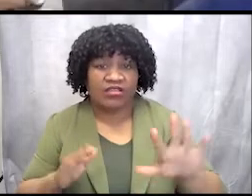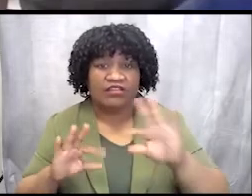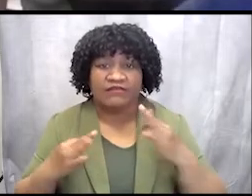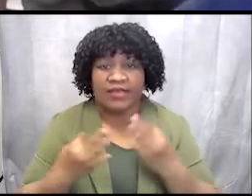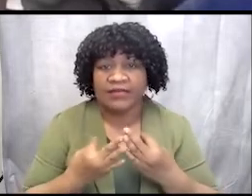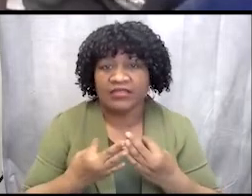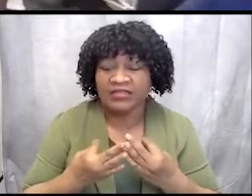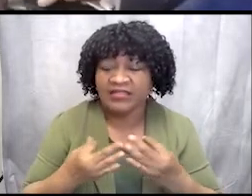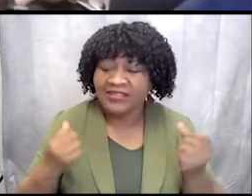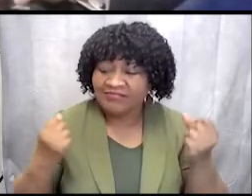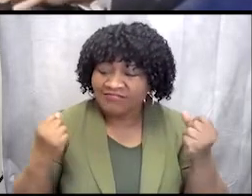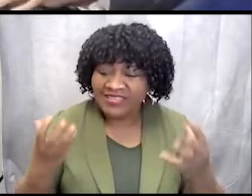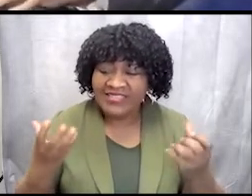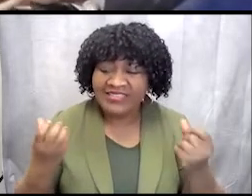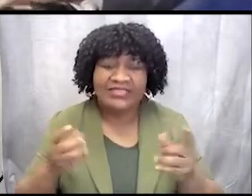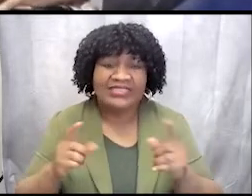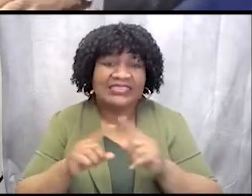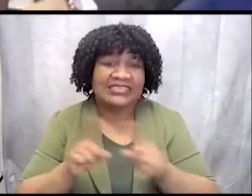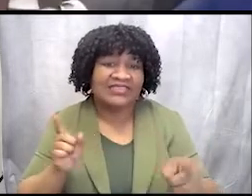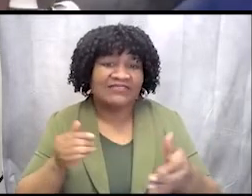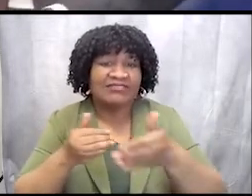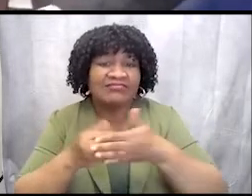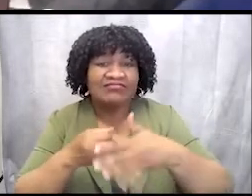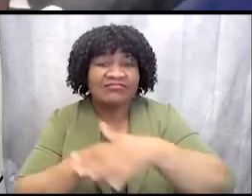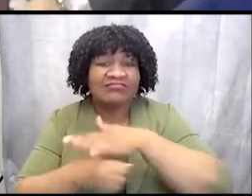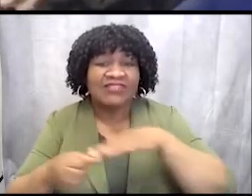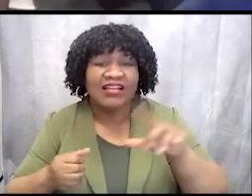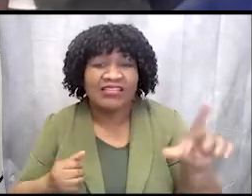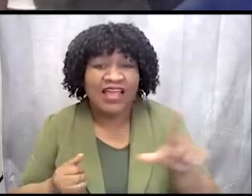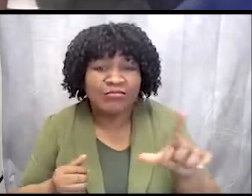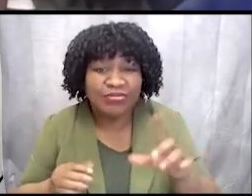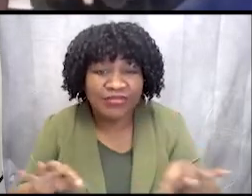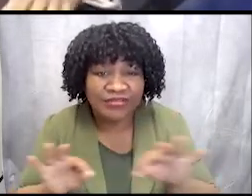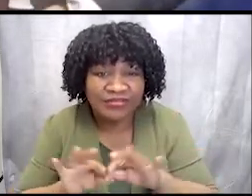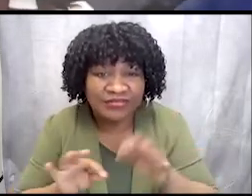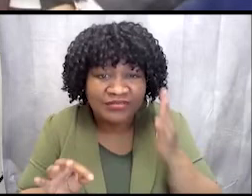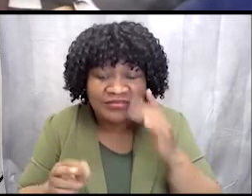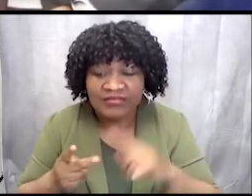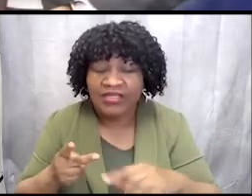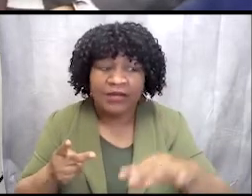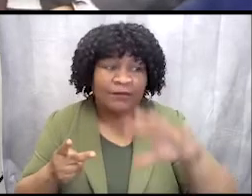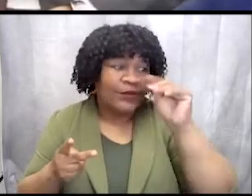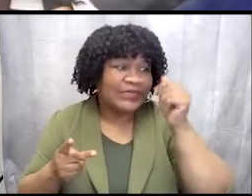There are so many factors, the local library in the neighborhood, the boys and girls club,